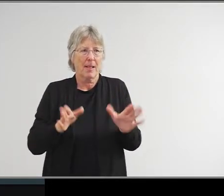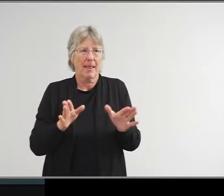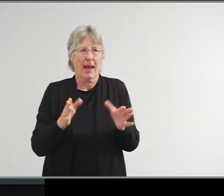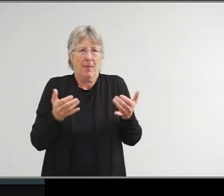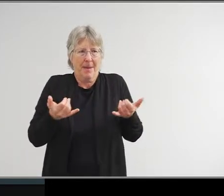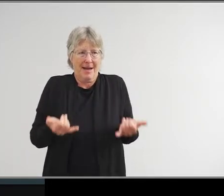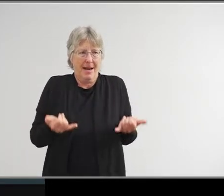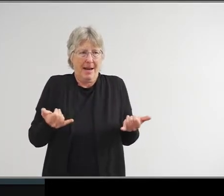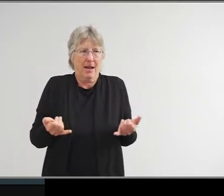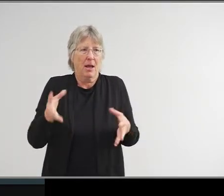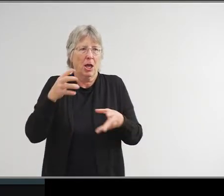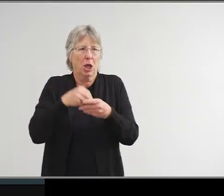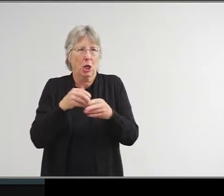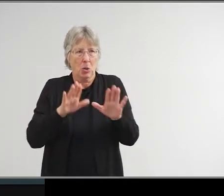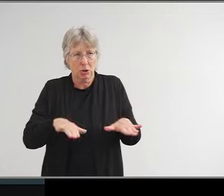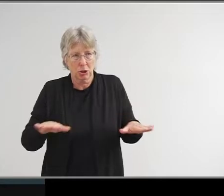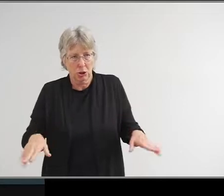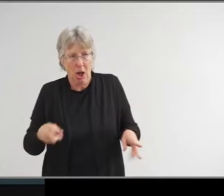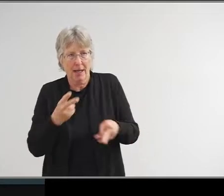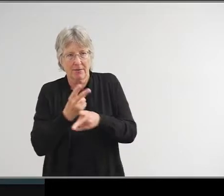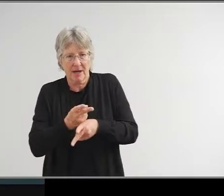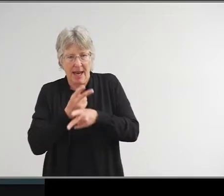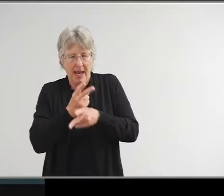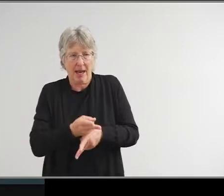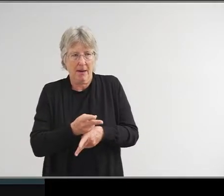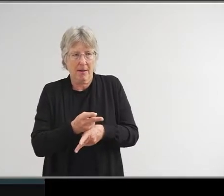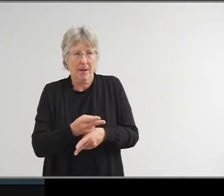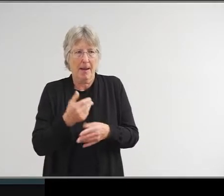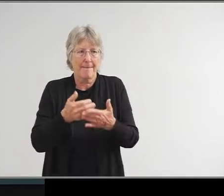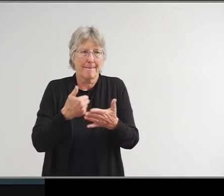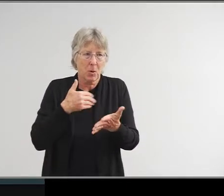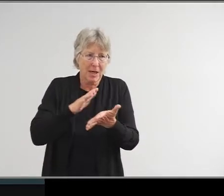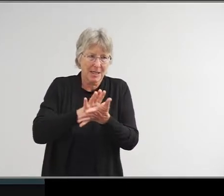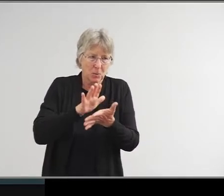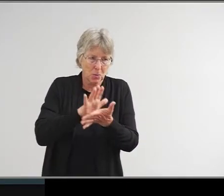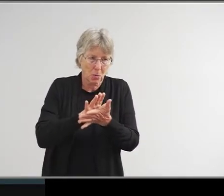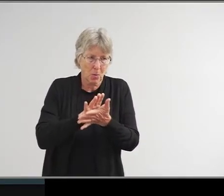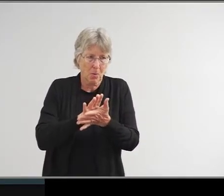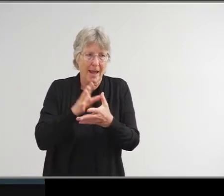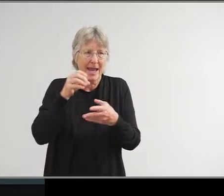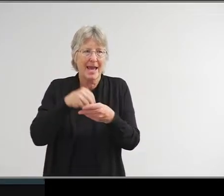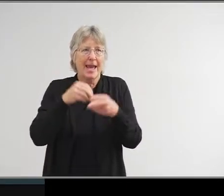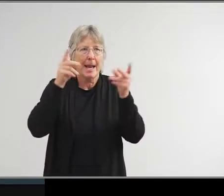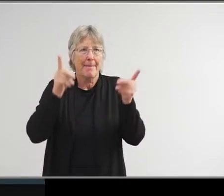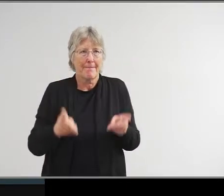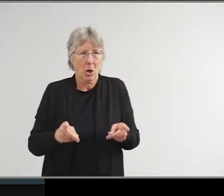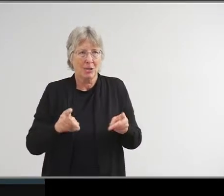that includes childcare, preschool and in-person assessments.